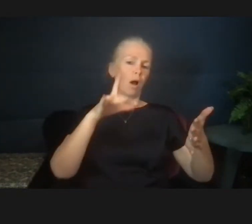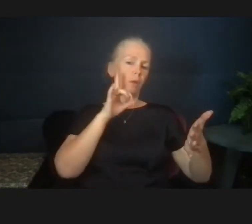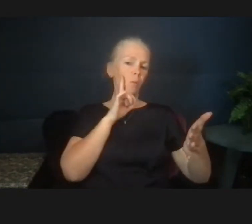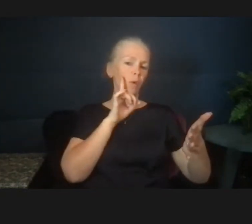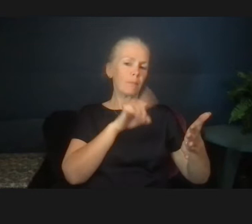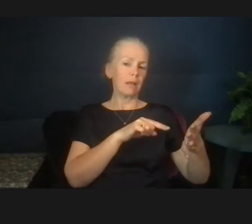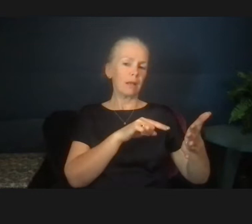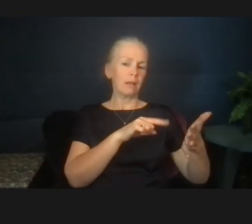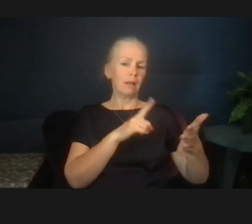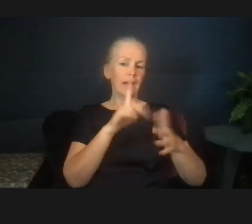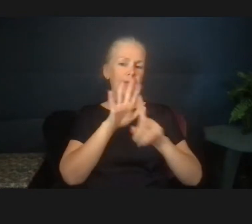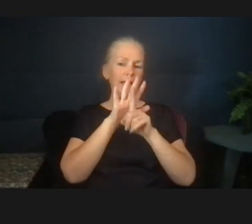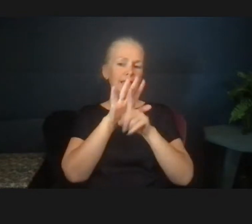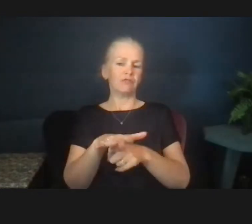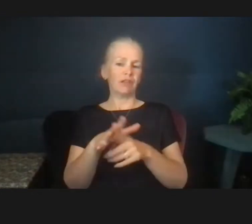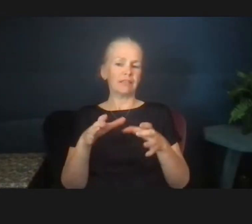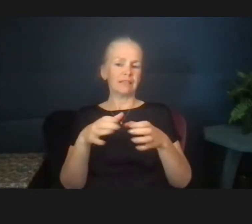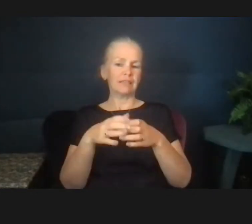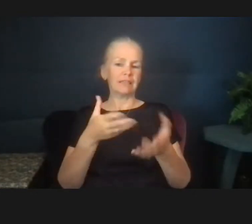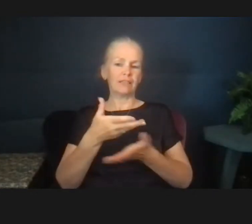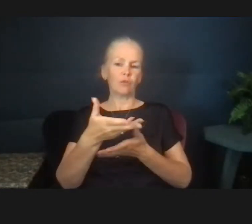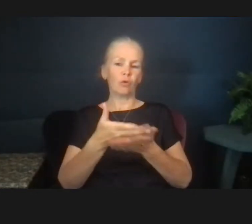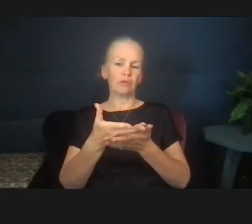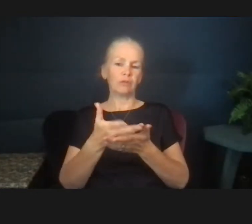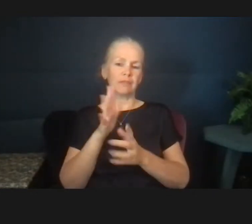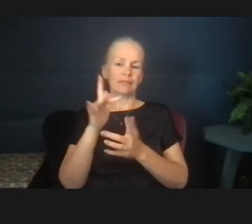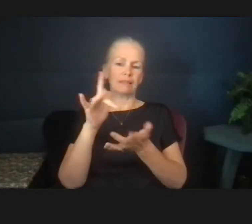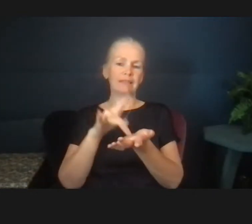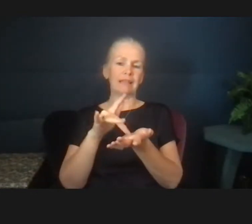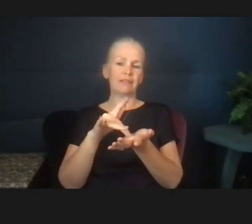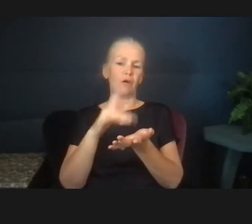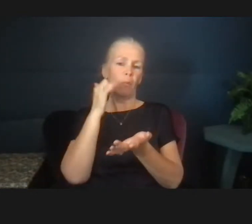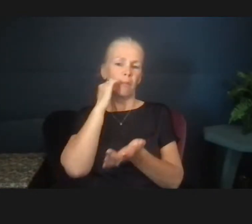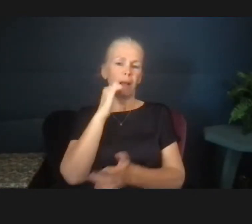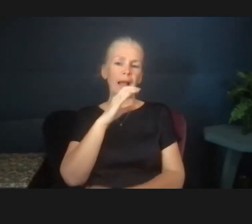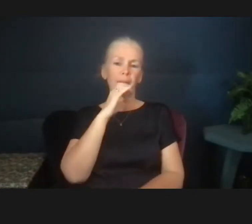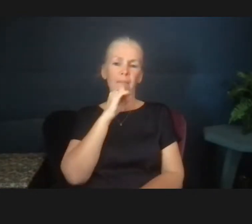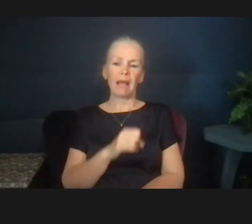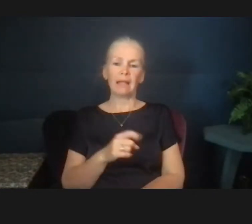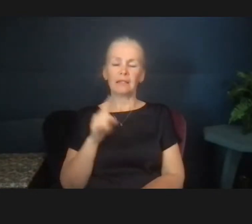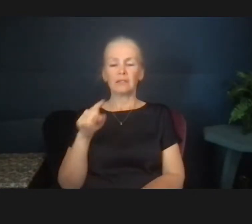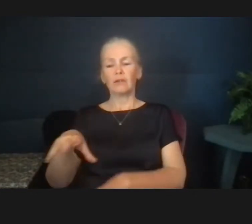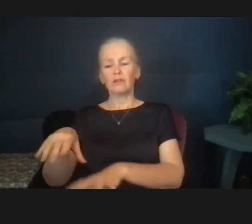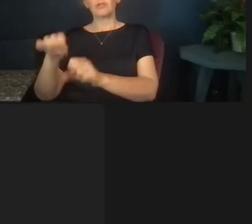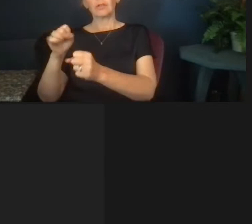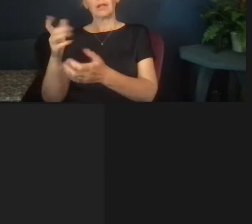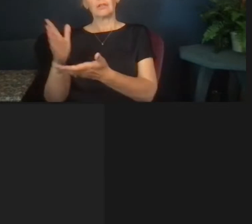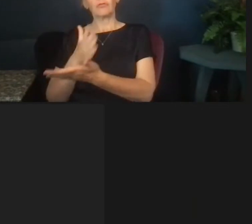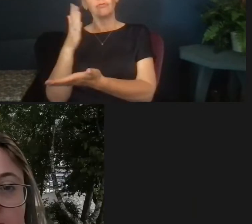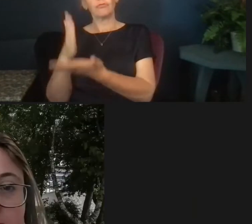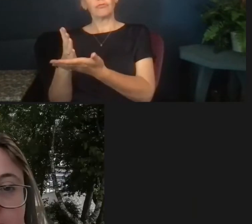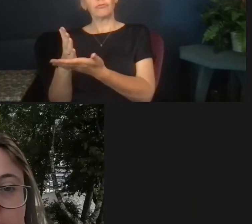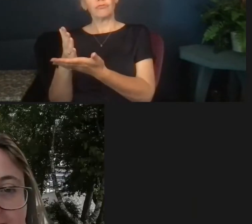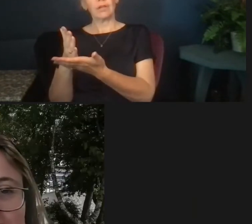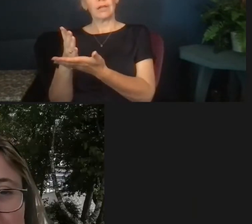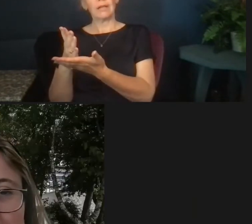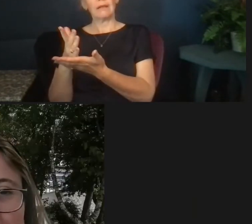and anti-racist discourse, which was centred on black men. And so she started really, the academic